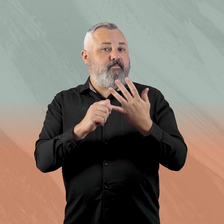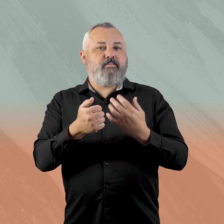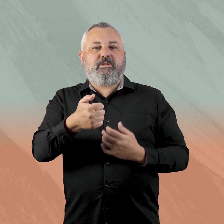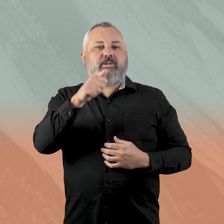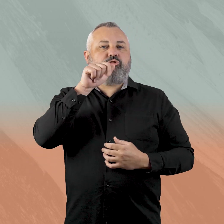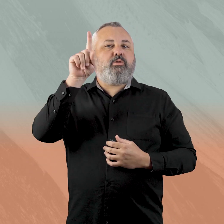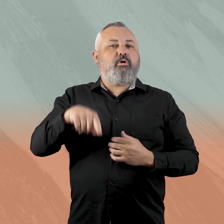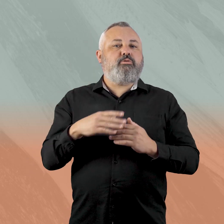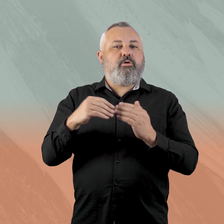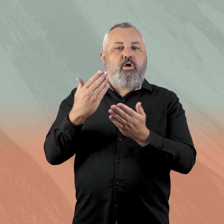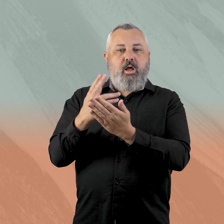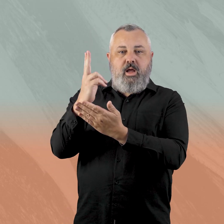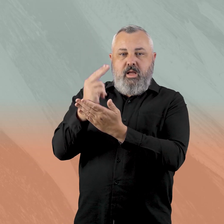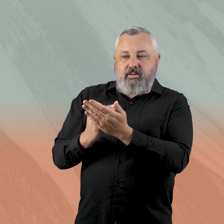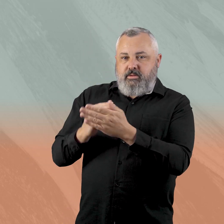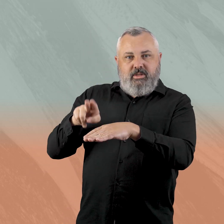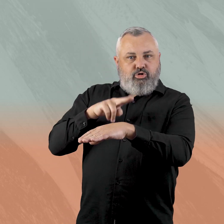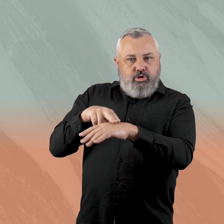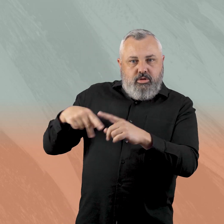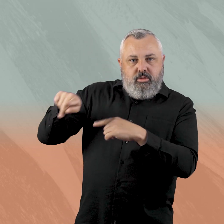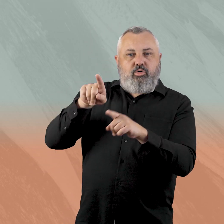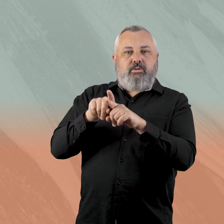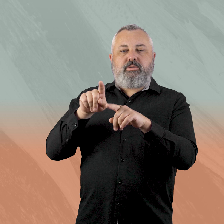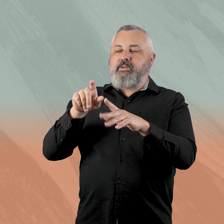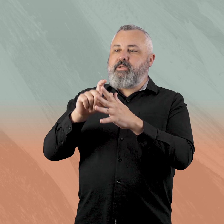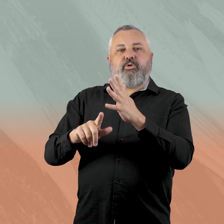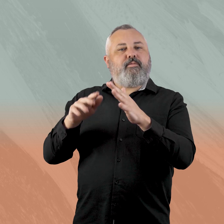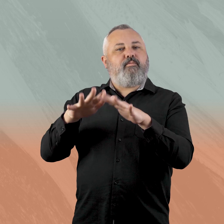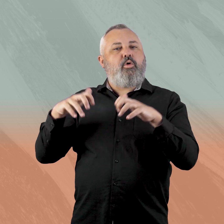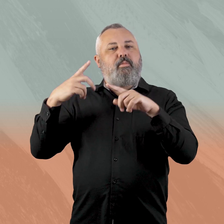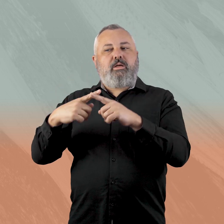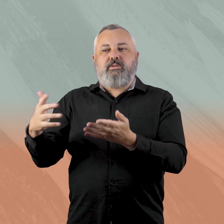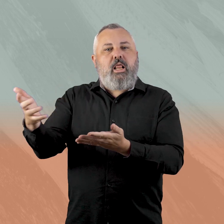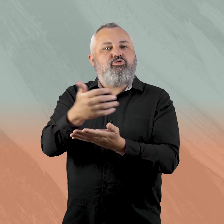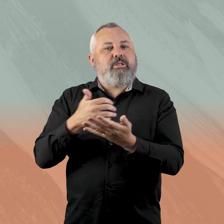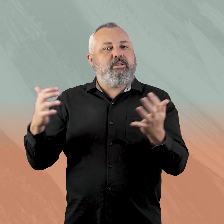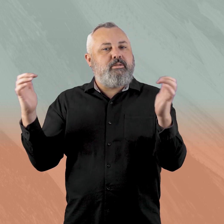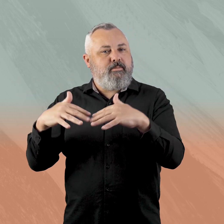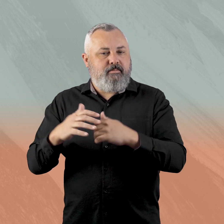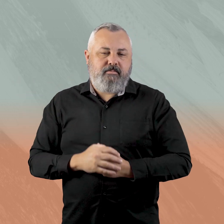$600,000 for a National Arts and Disability Forum and Gathering